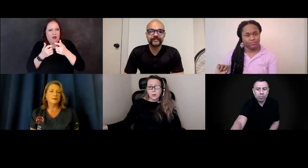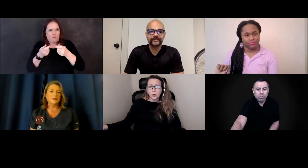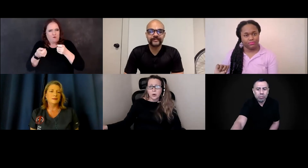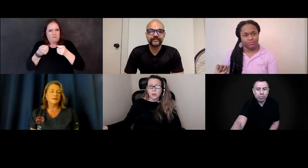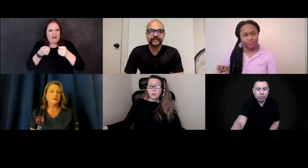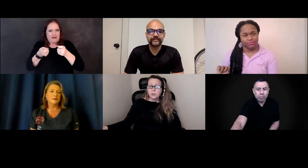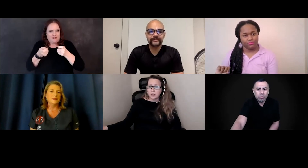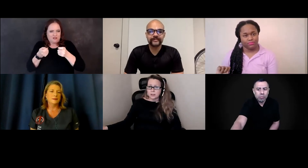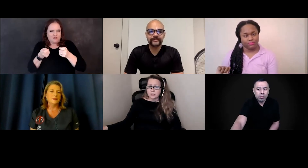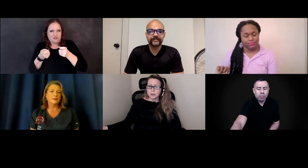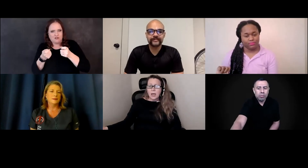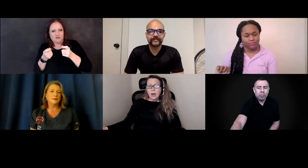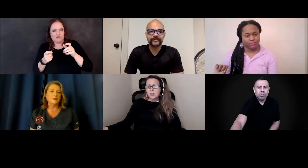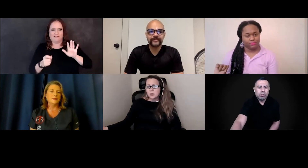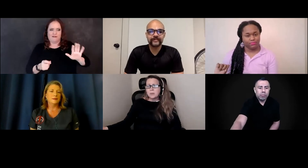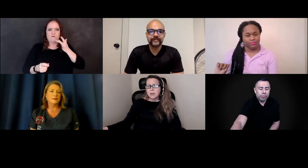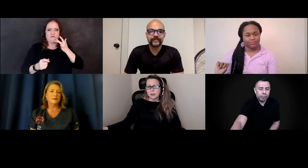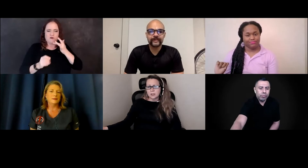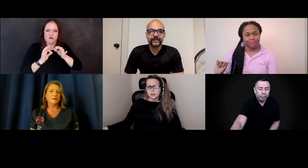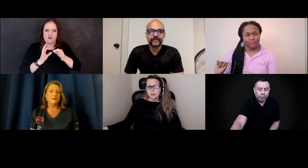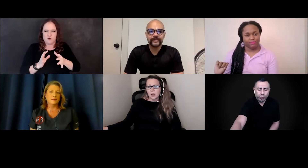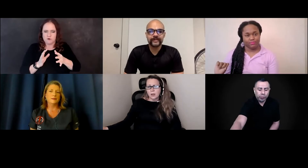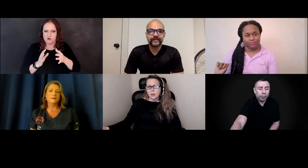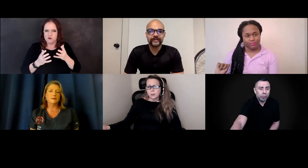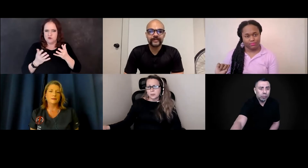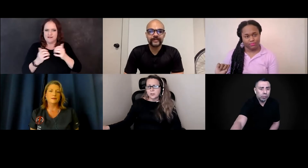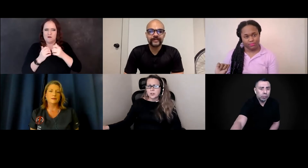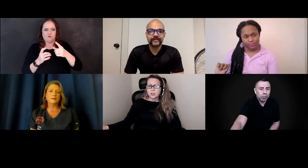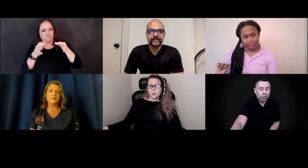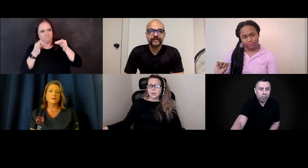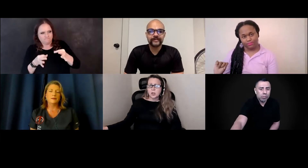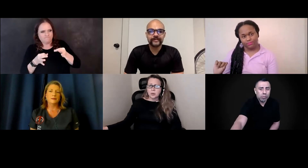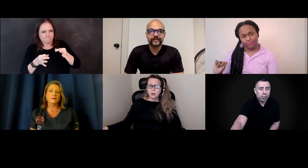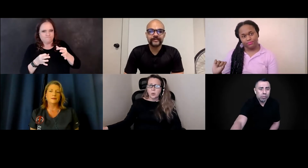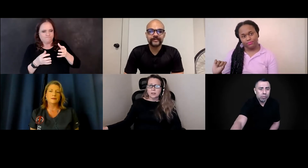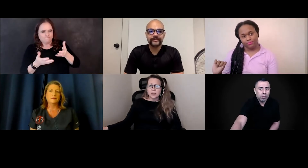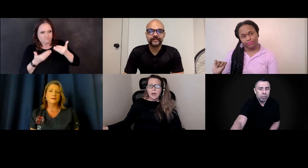or you feel hasn't -- how do you manage that preferred interpreter request?